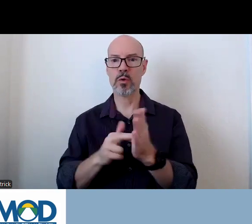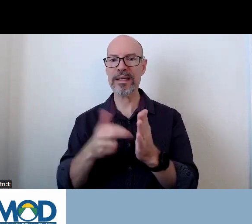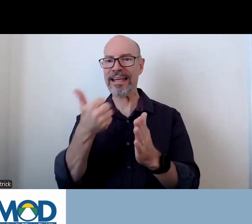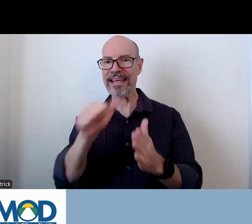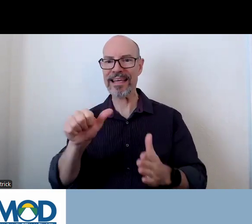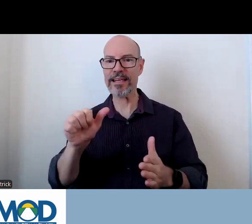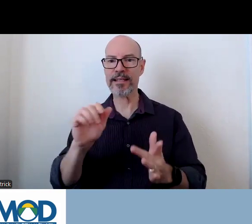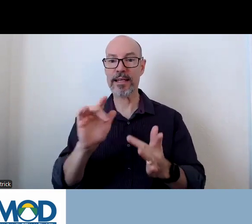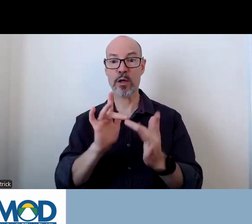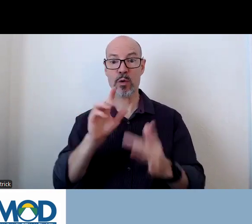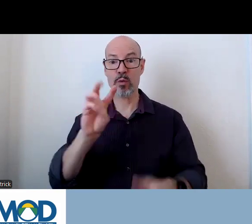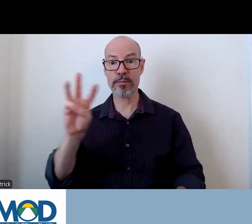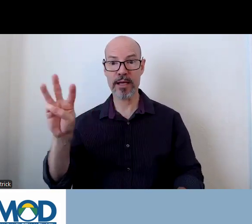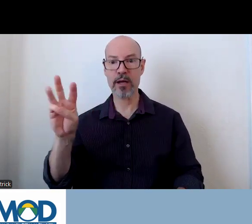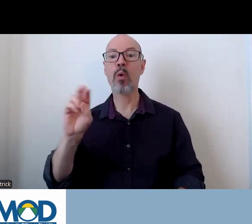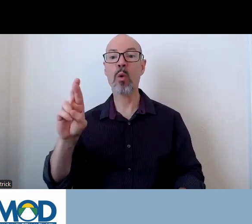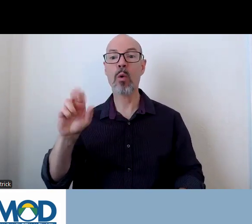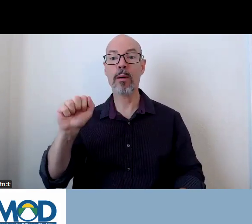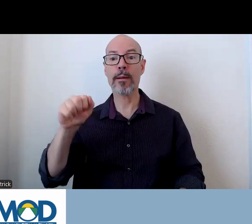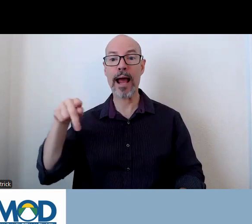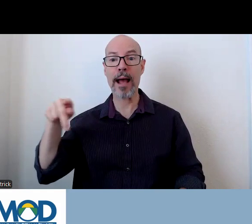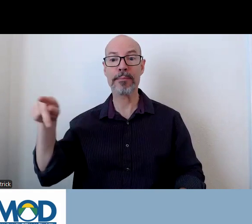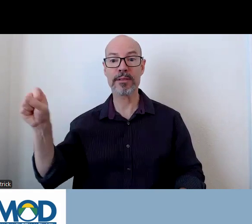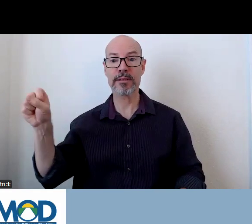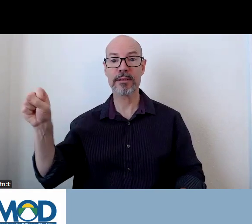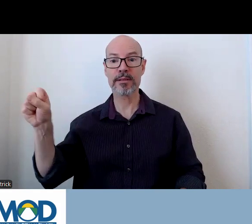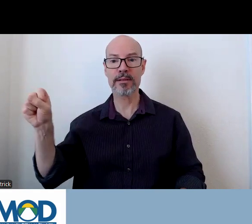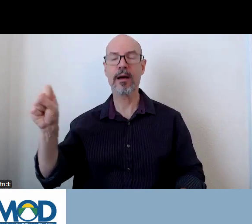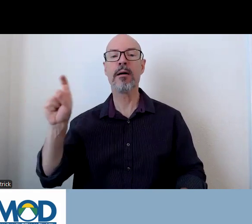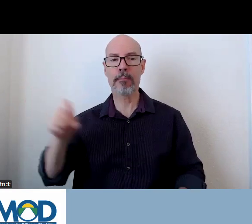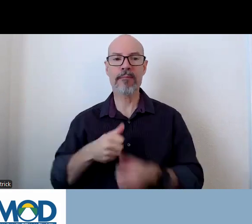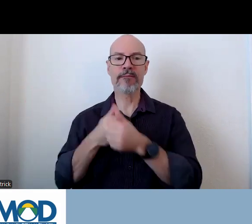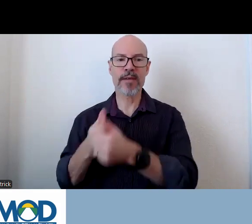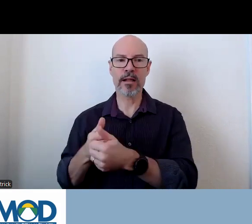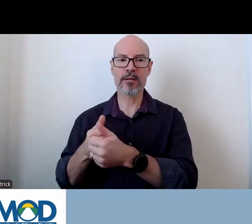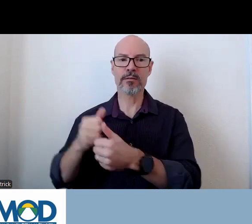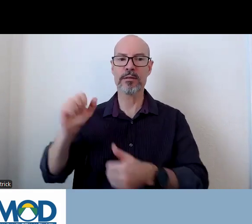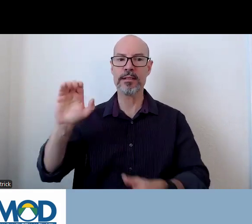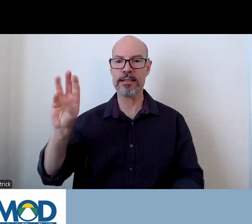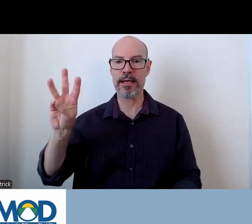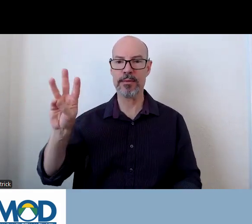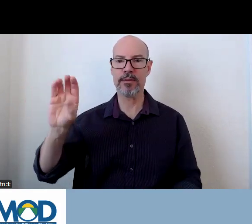public-facing websites and mobile apps are going to need to meet WCAG 2.